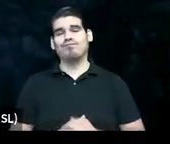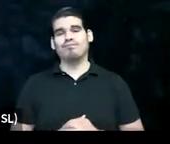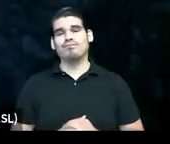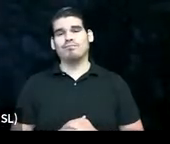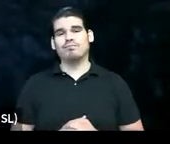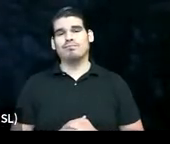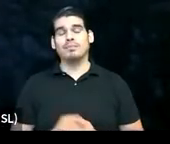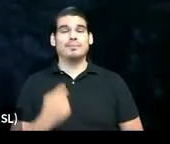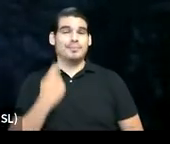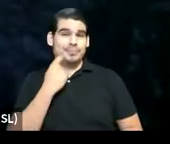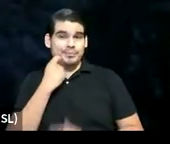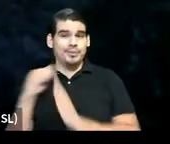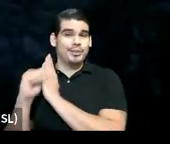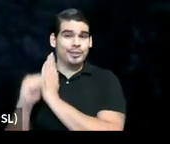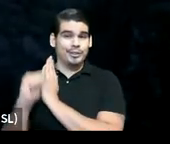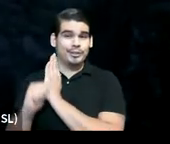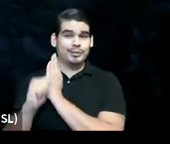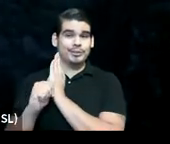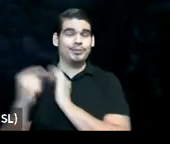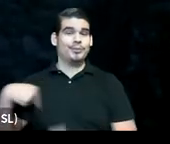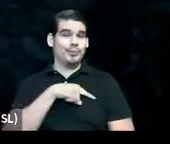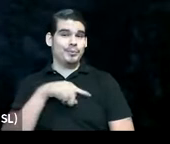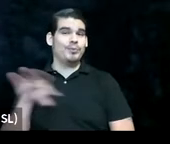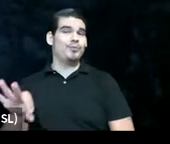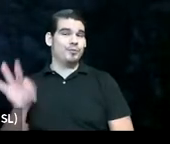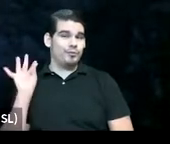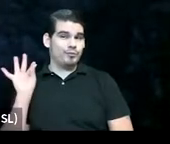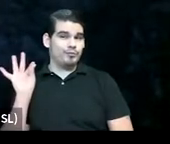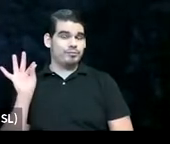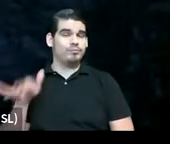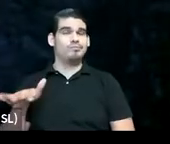but across the country 75,000 students were denied access